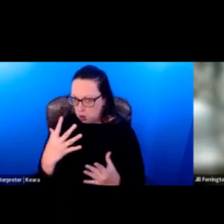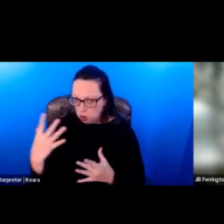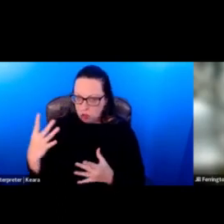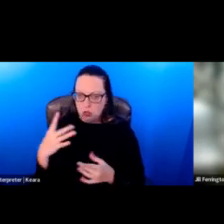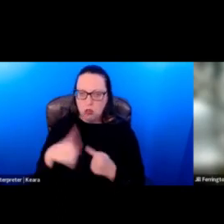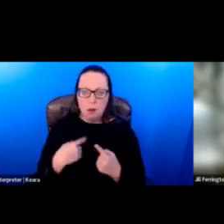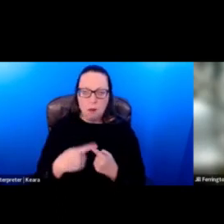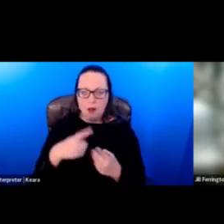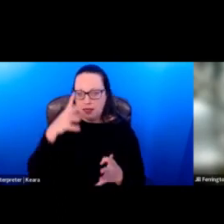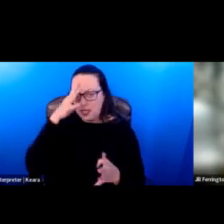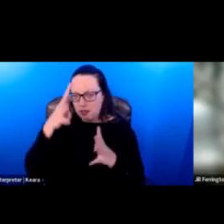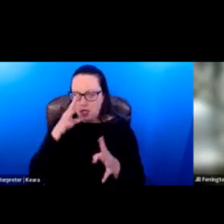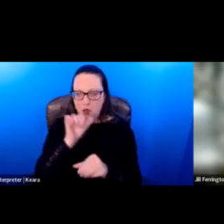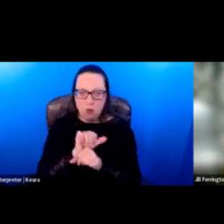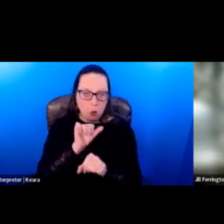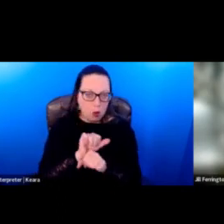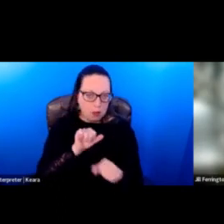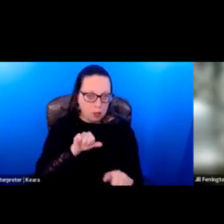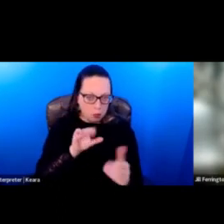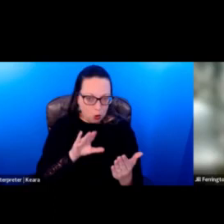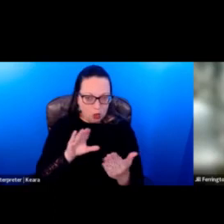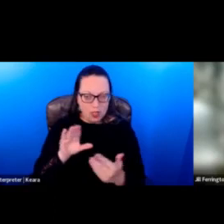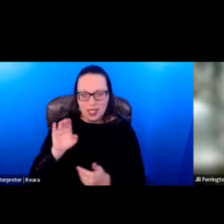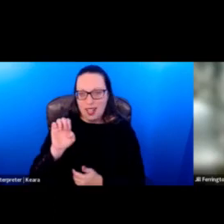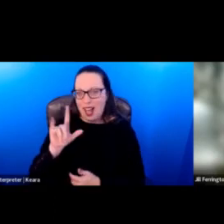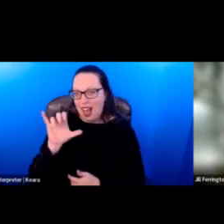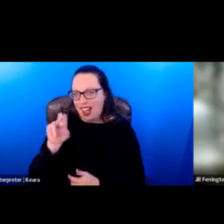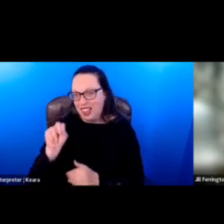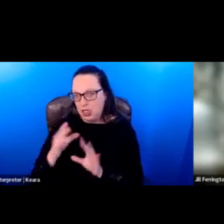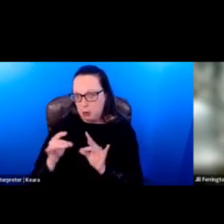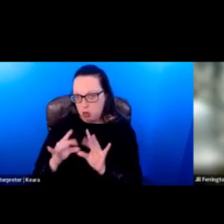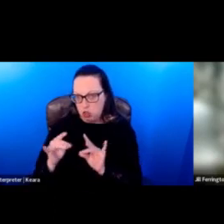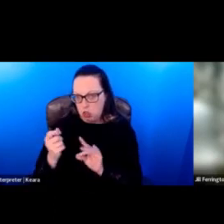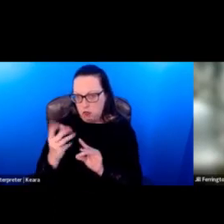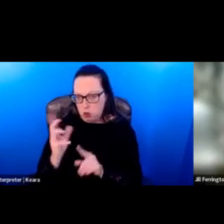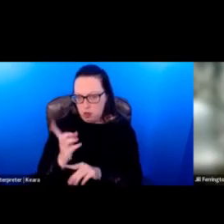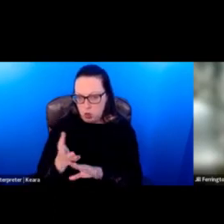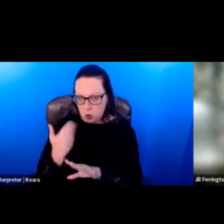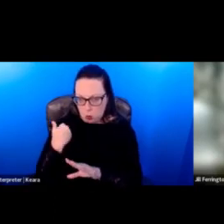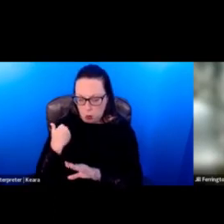innovative employment approaches, Eileen mentioned one of those a minute ago, customized employment is an up